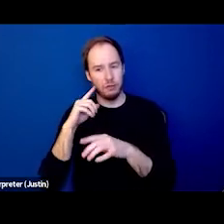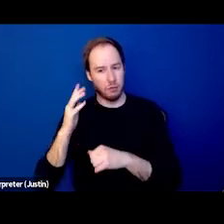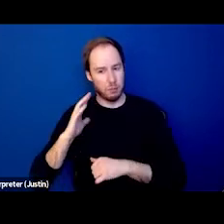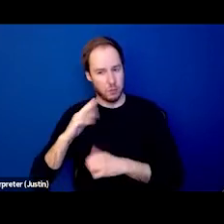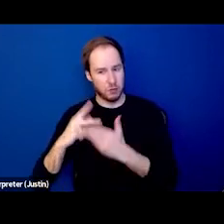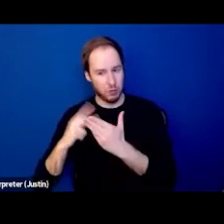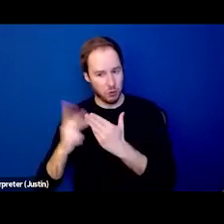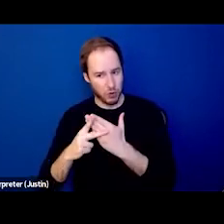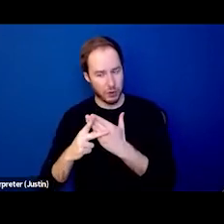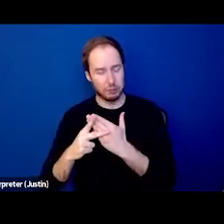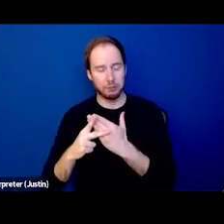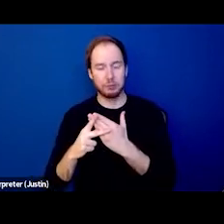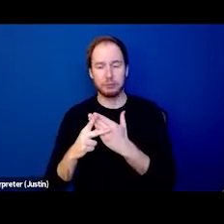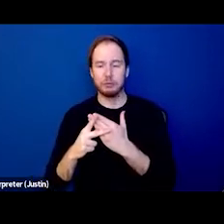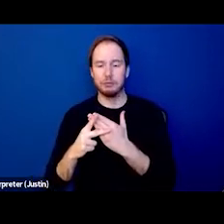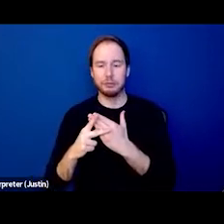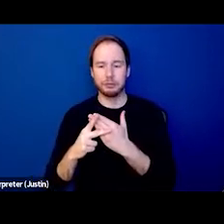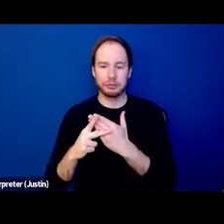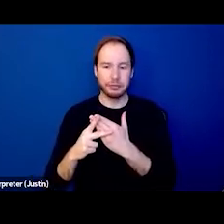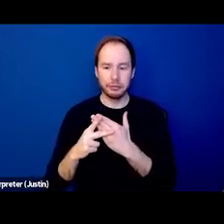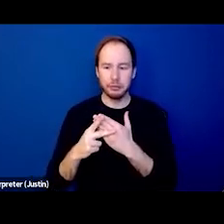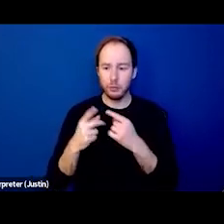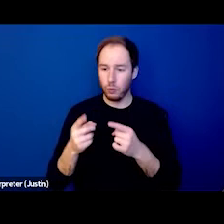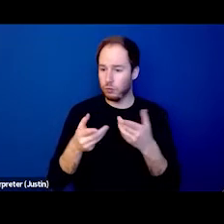and when you are working with a community,